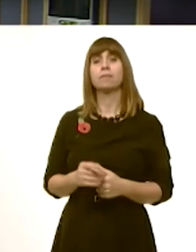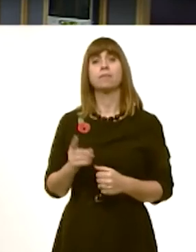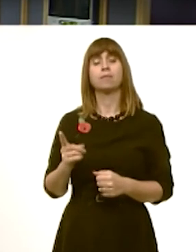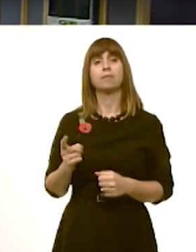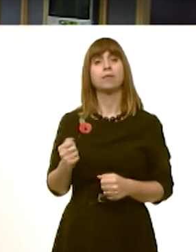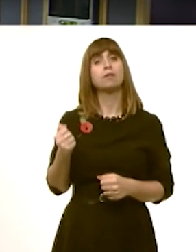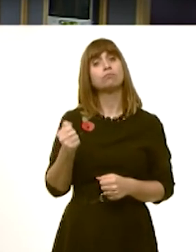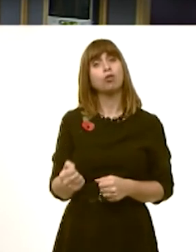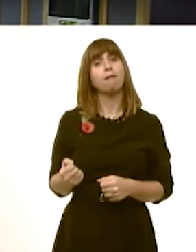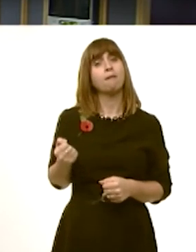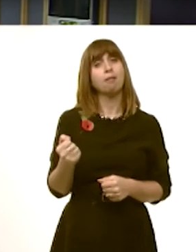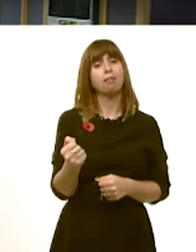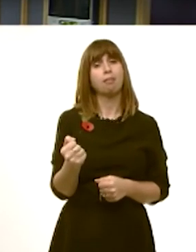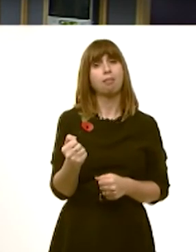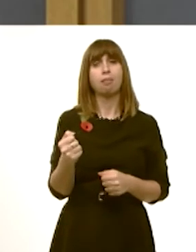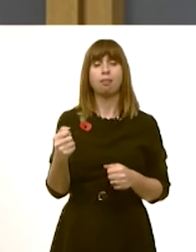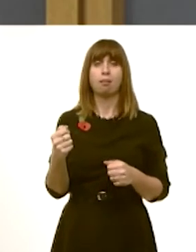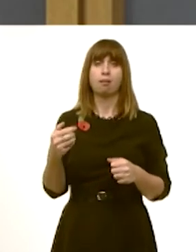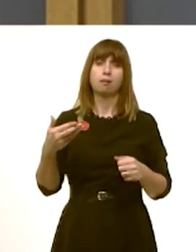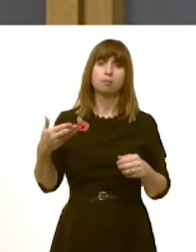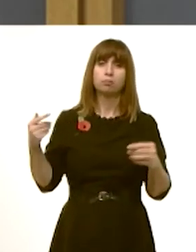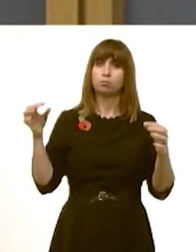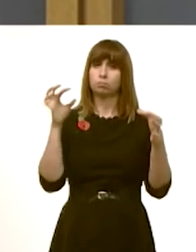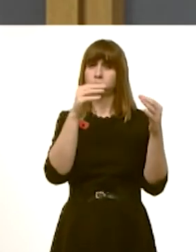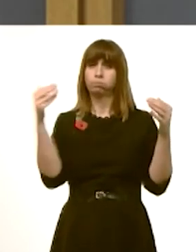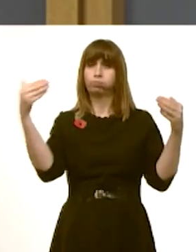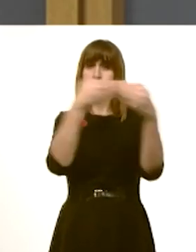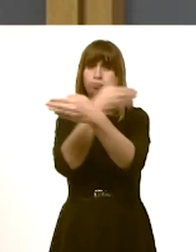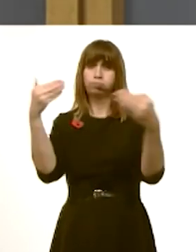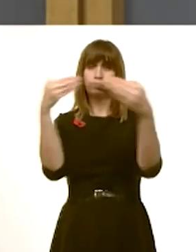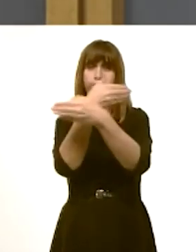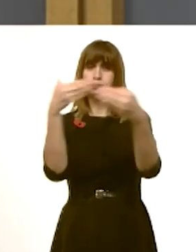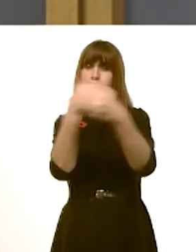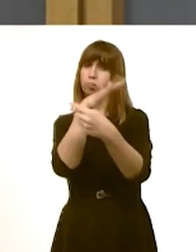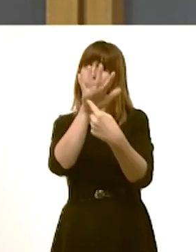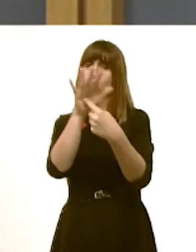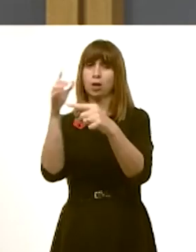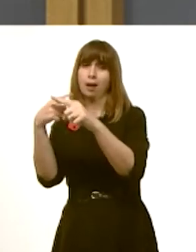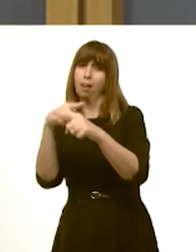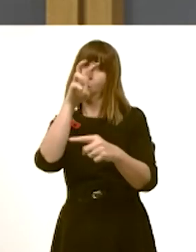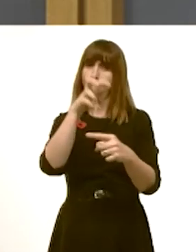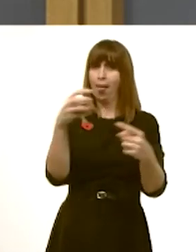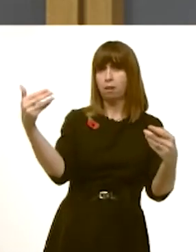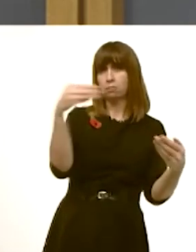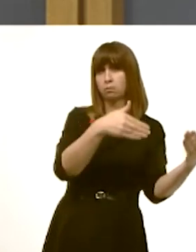A ydyír Prif Weinidog yn cytuno ‚ fi fod rhaid sicrhau bod penderfyniadau Llywodraeth